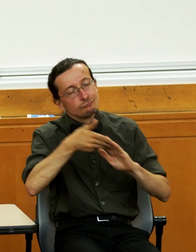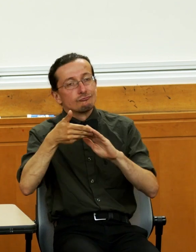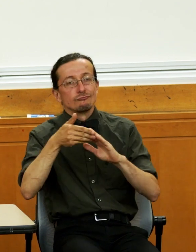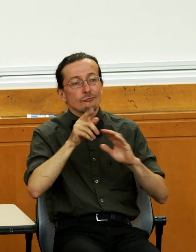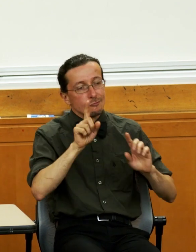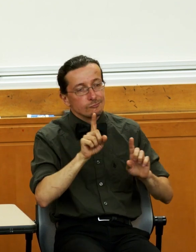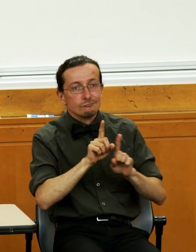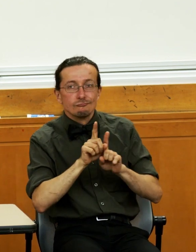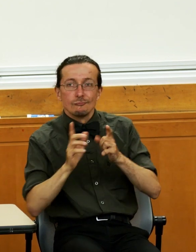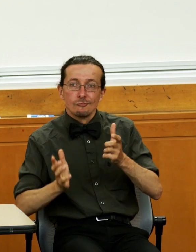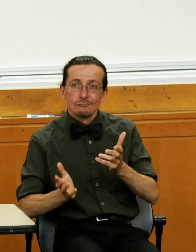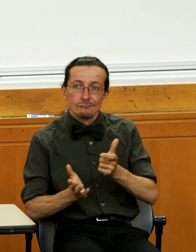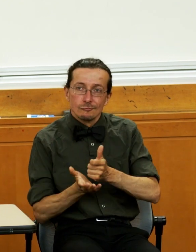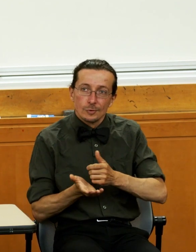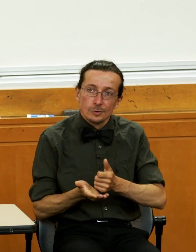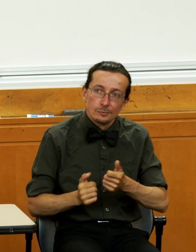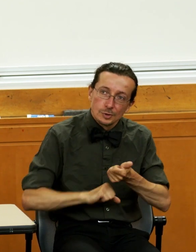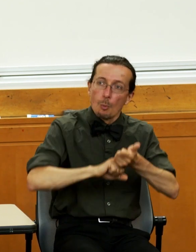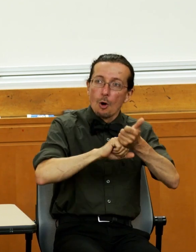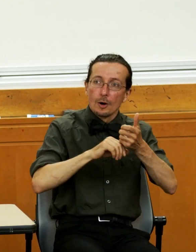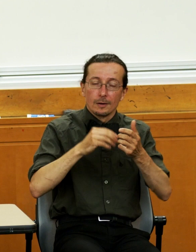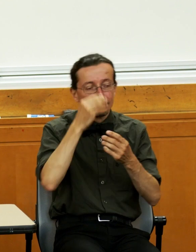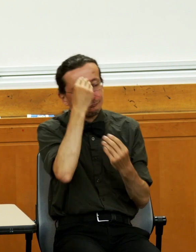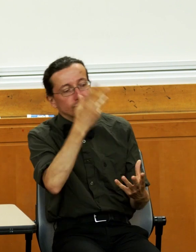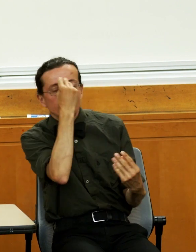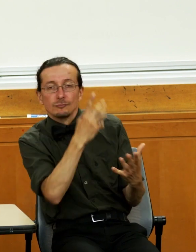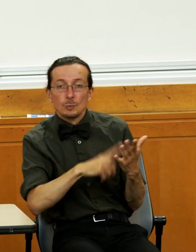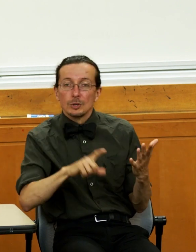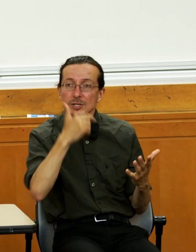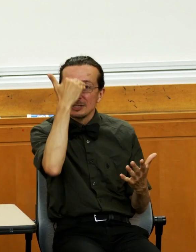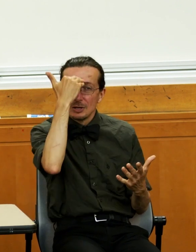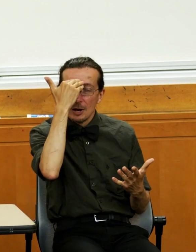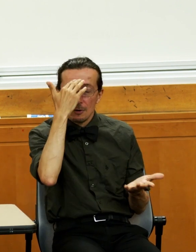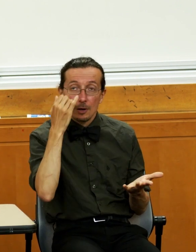gives you the information that you need. And so, if you're not getting that, because that's